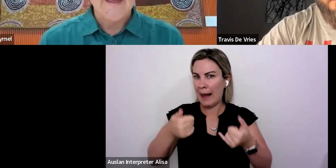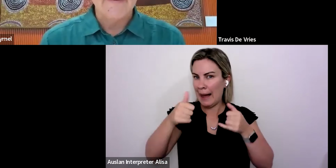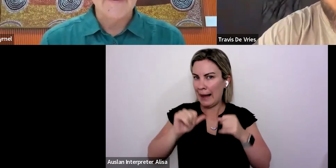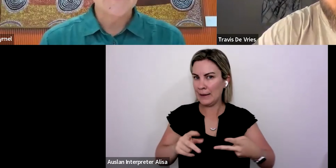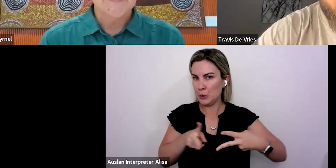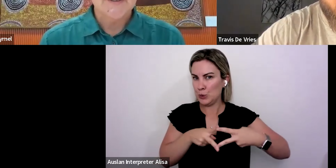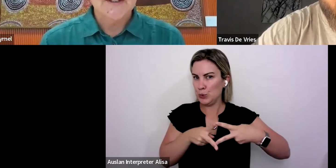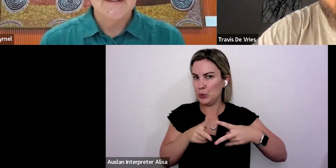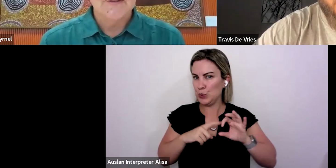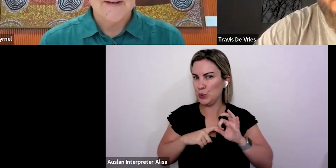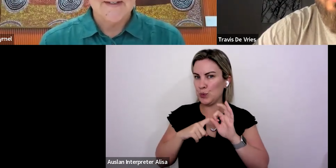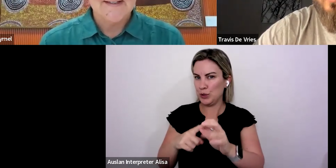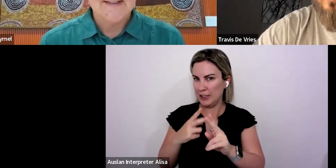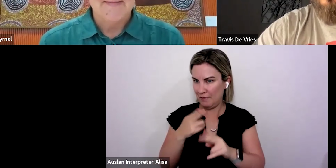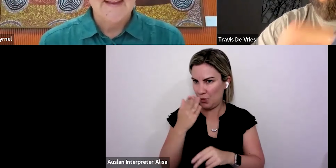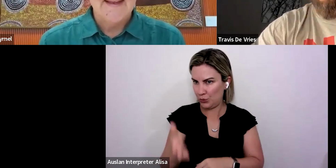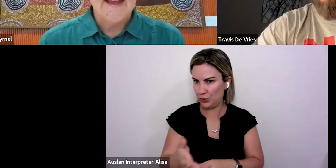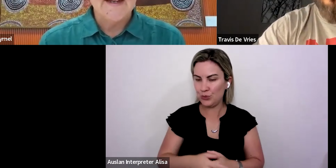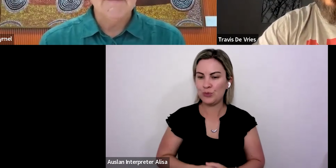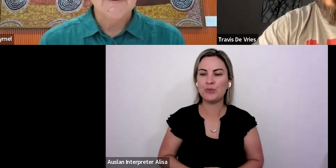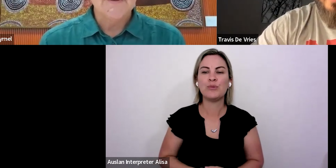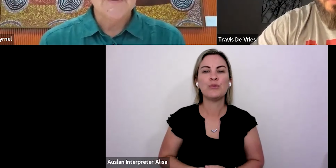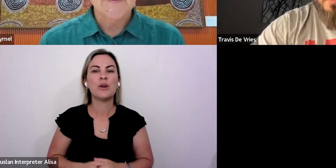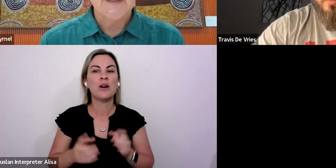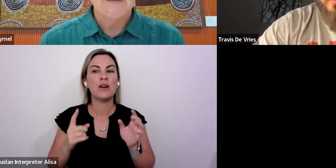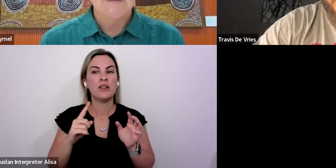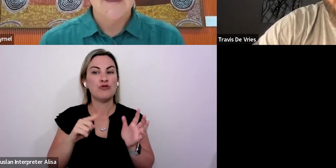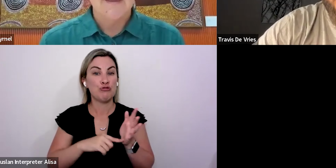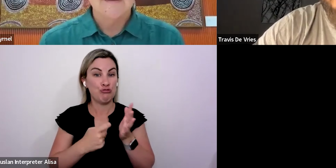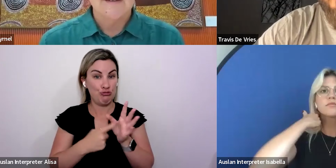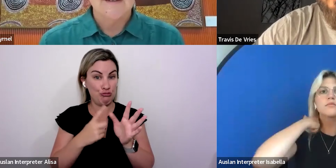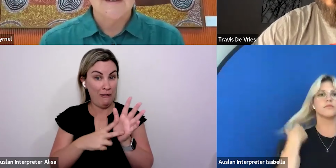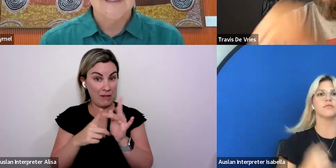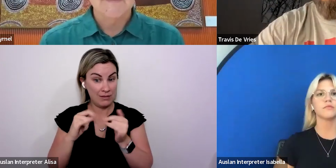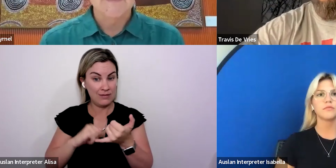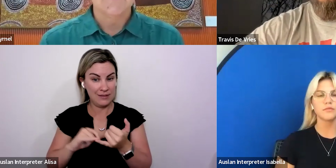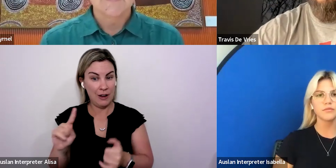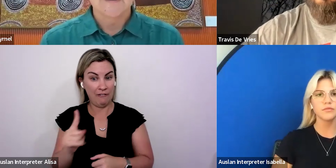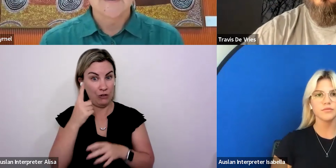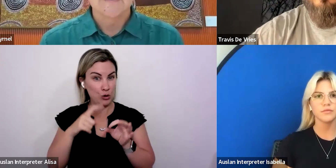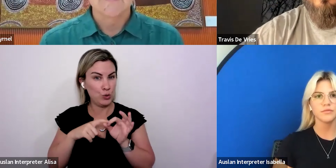The first question Travis, an important topic that the Assessment team discusses